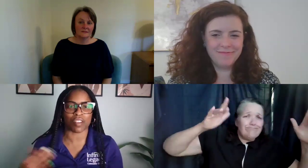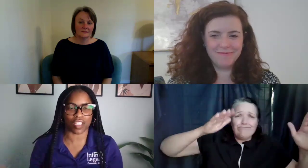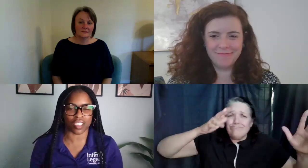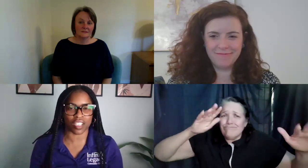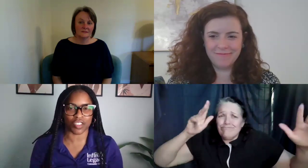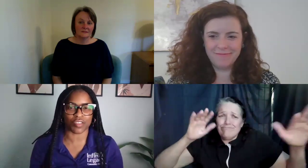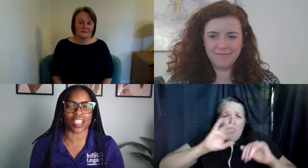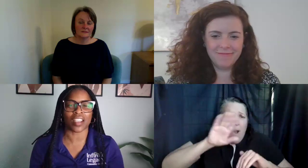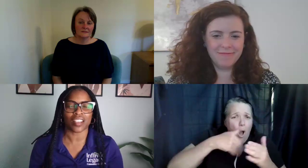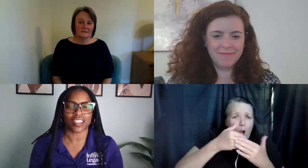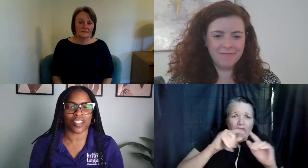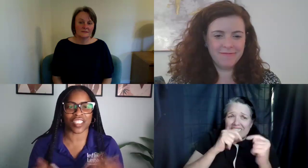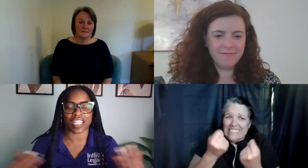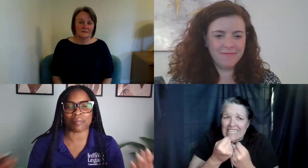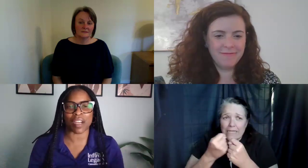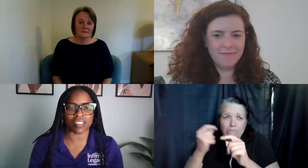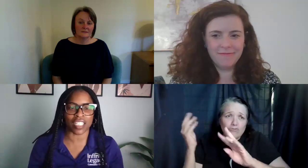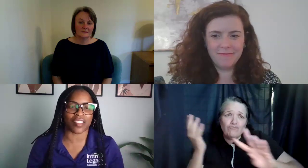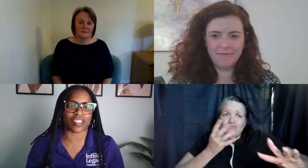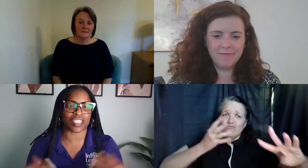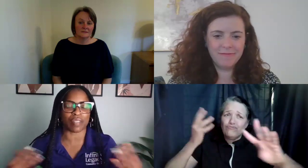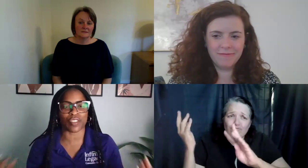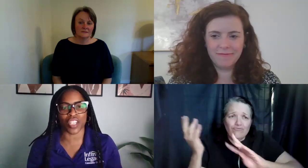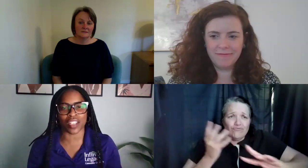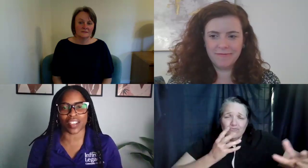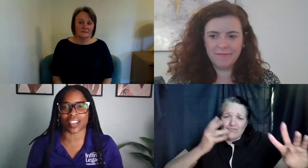from across the country. So there's Team Maryland, there's Team Virginia,